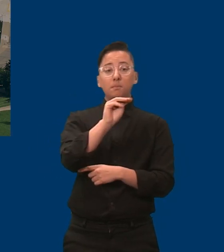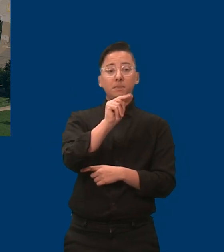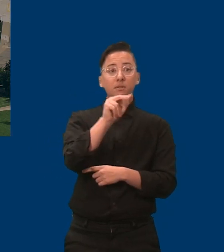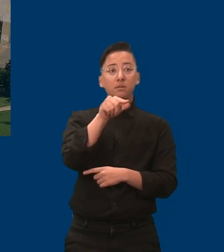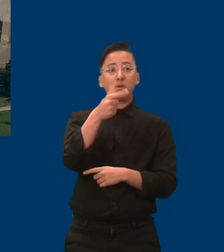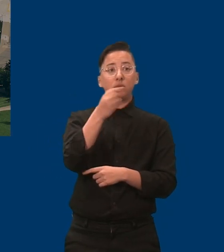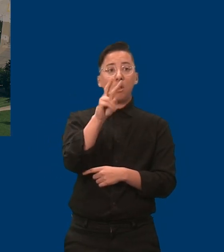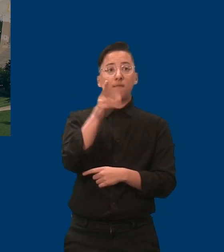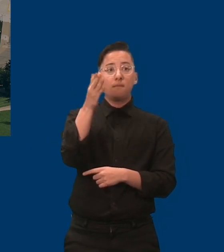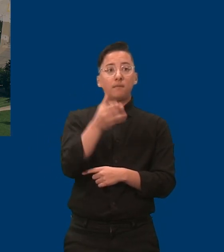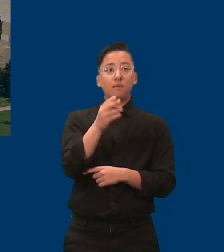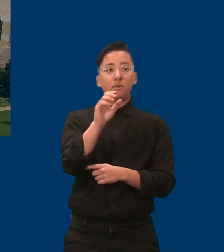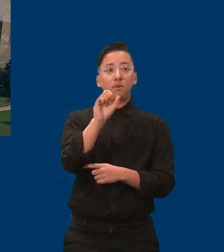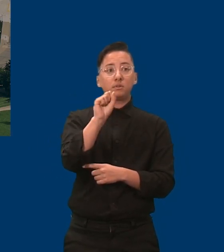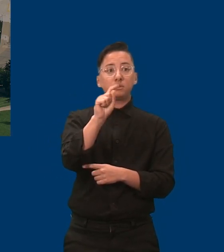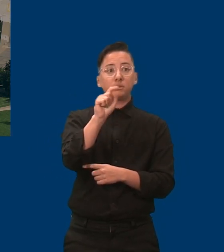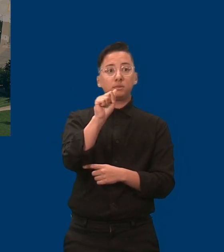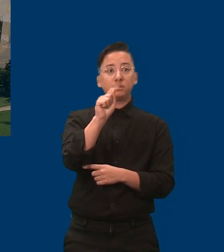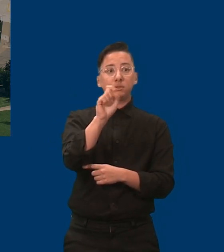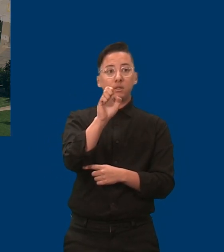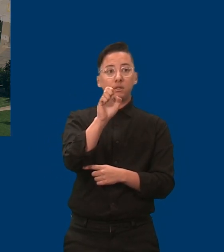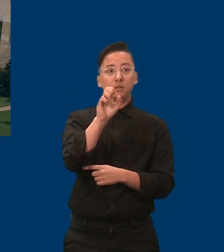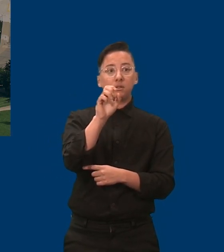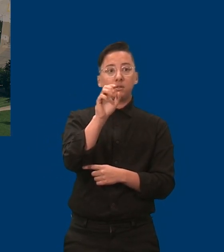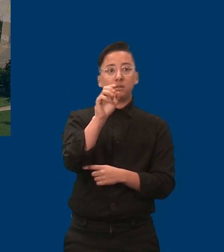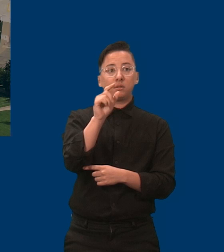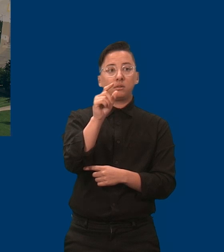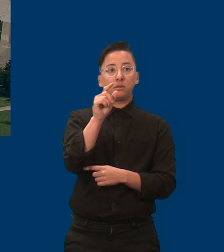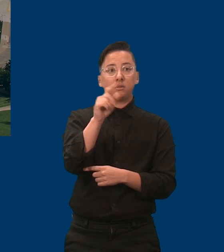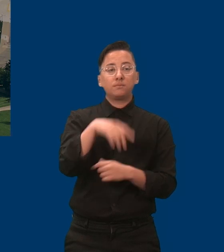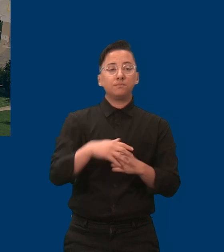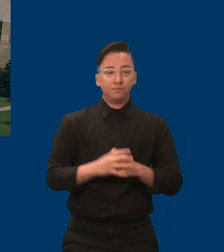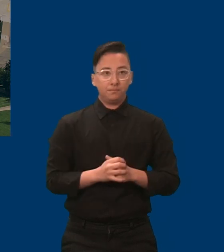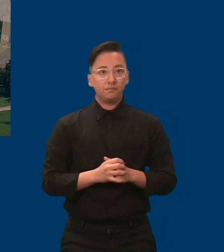I encourage you to visit our public policy page and learn what issues we'll be focusing